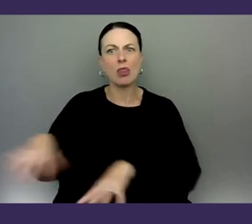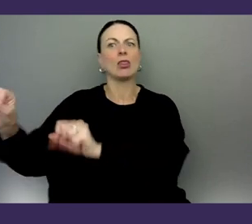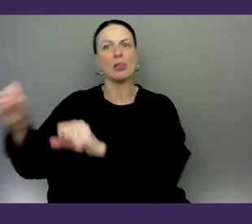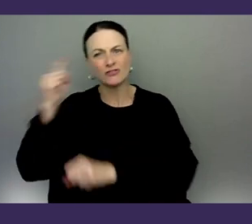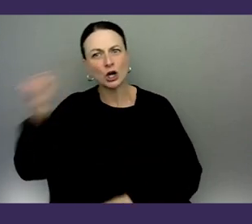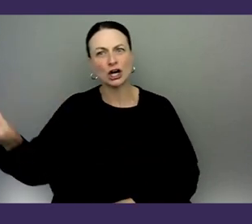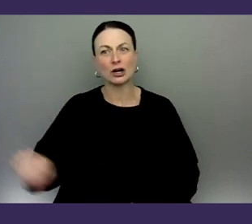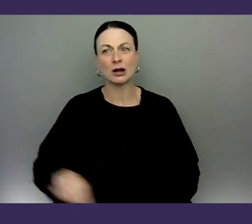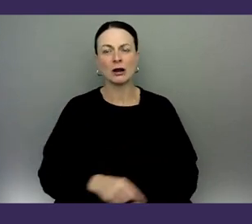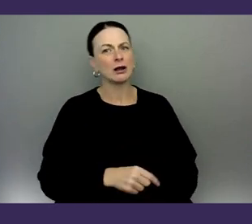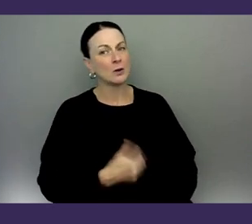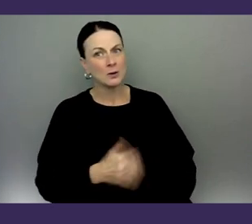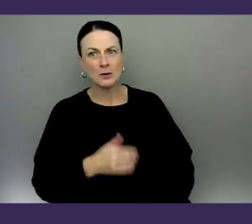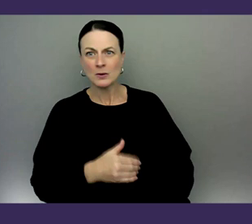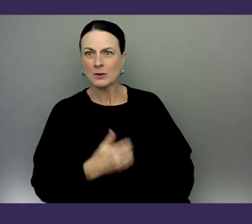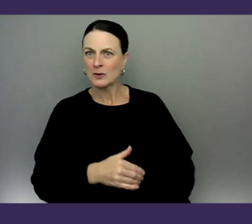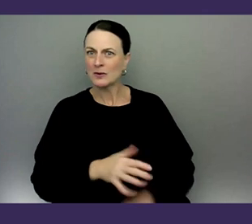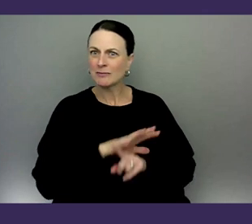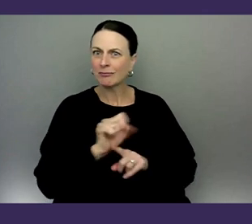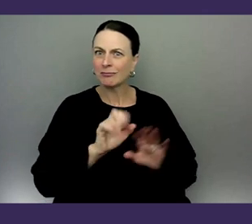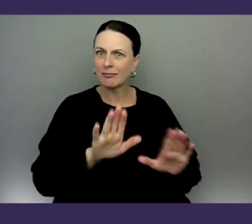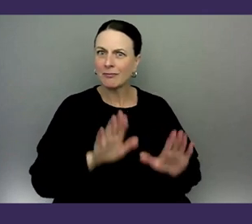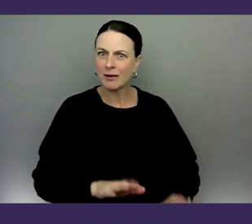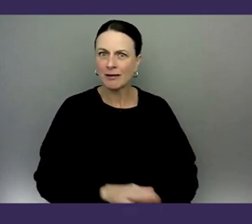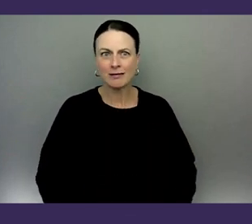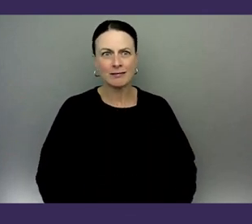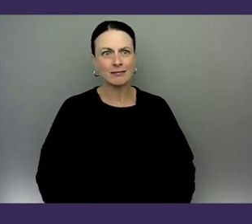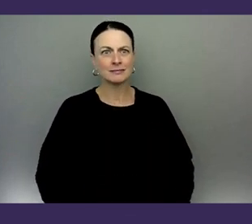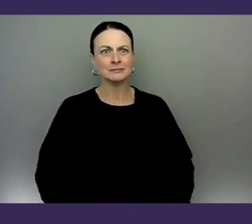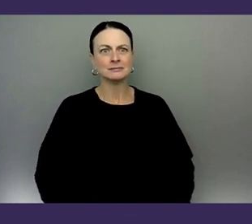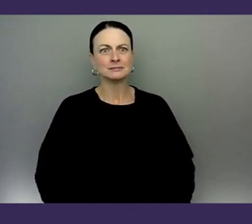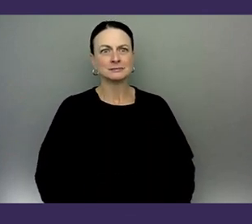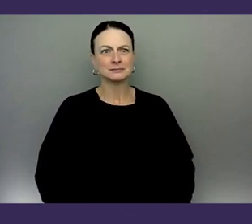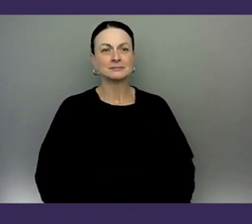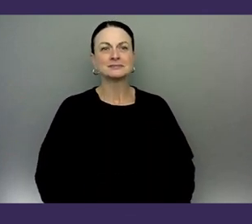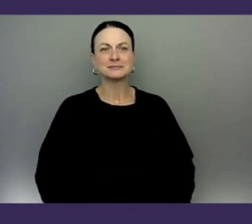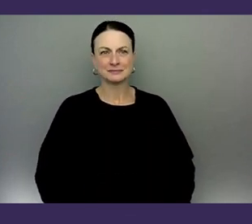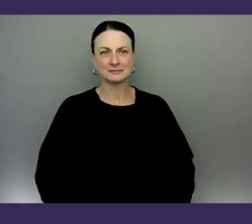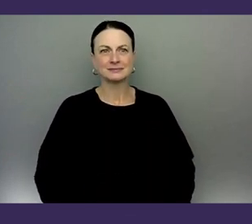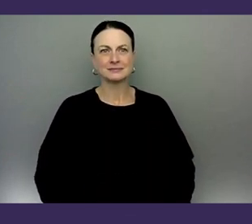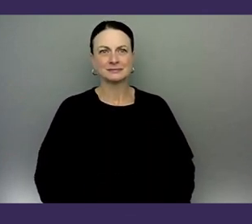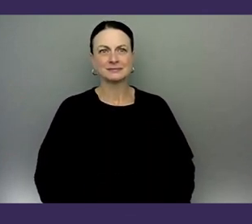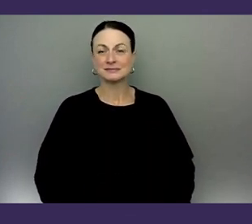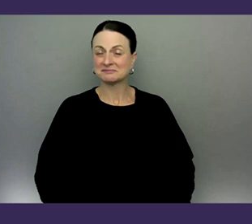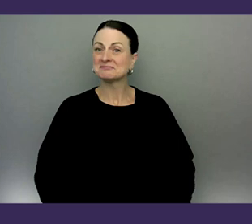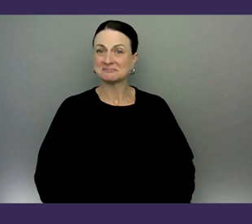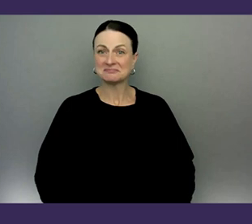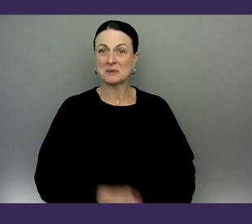Yeah, that's awesome. And I think, you know, what you're saying, and what a great theme